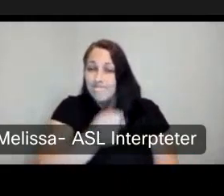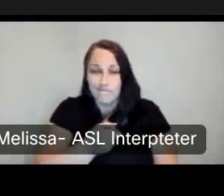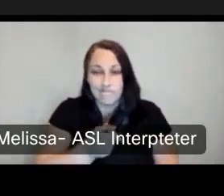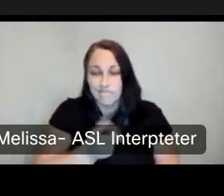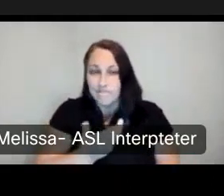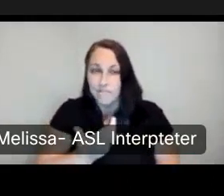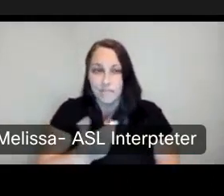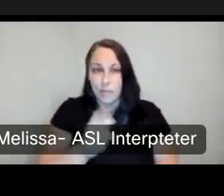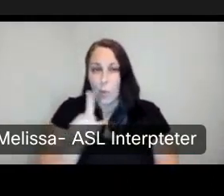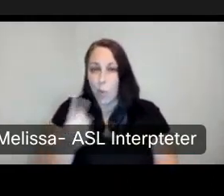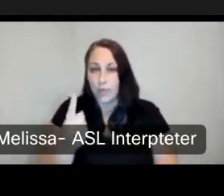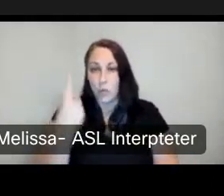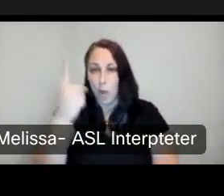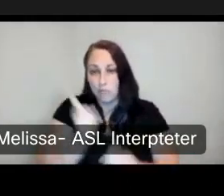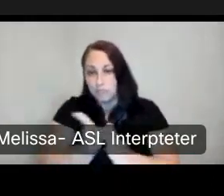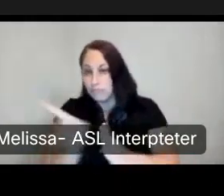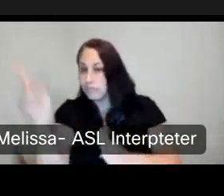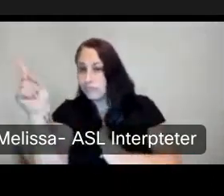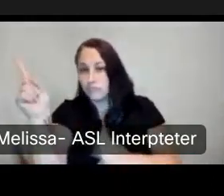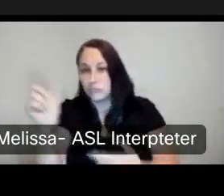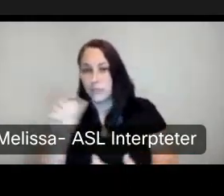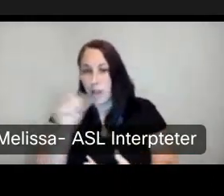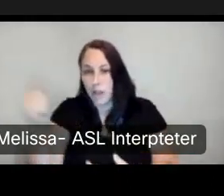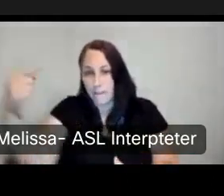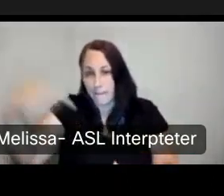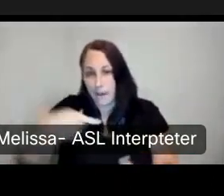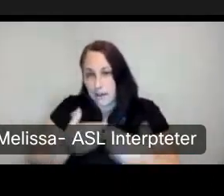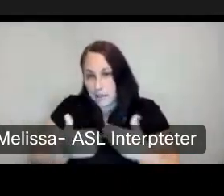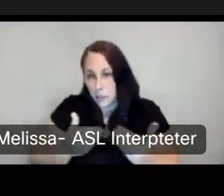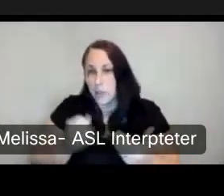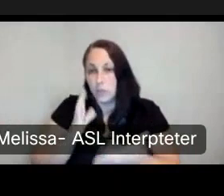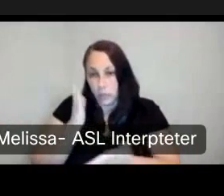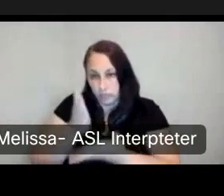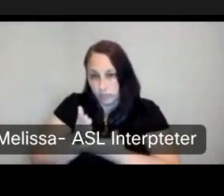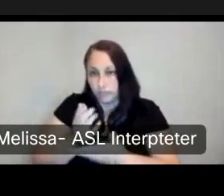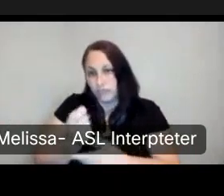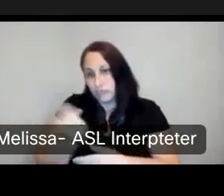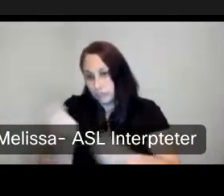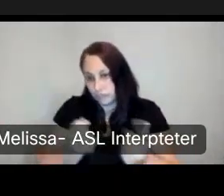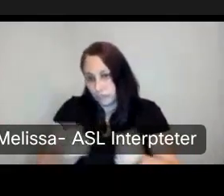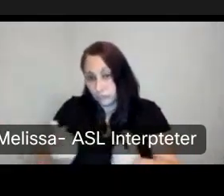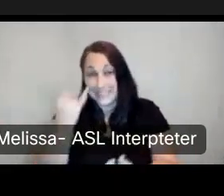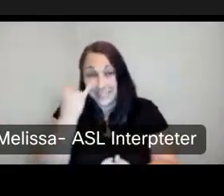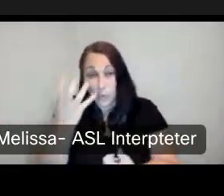and if you wanted to look at these in more detail uh the stop list is available on uh